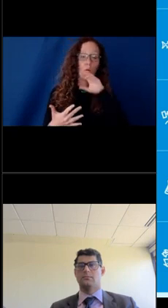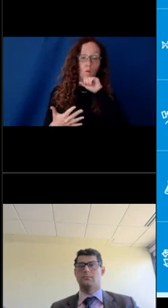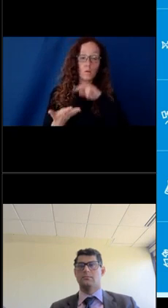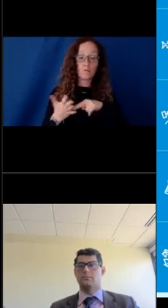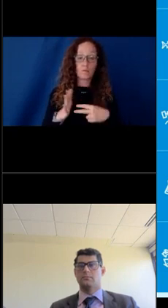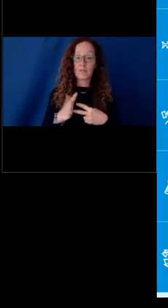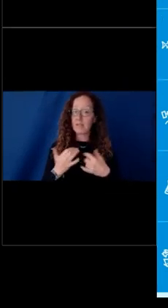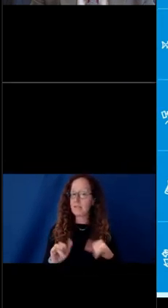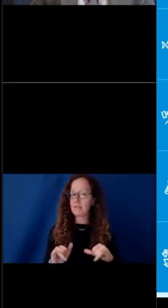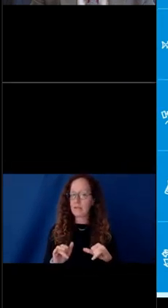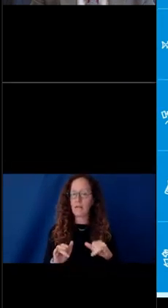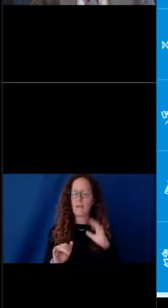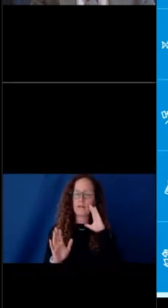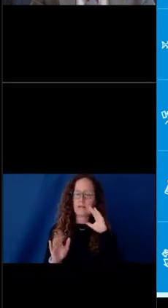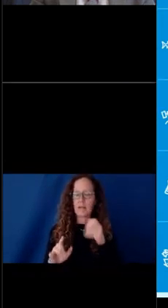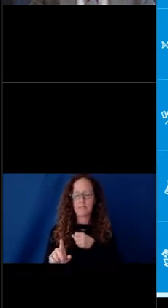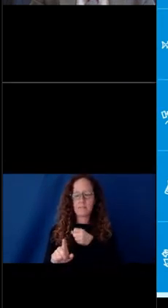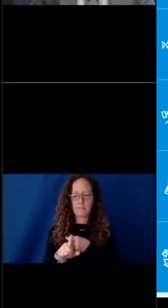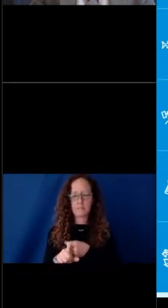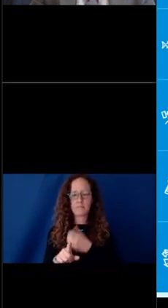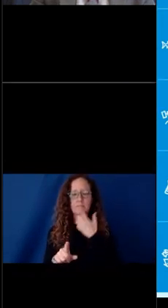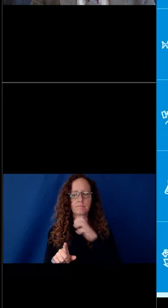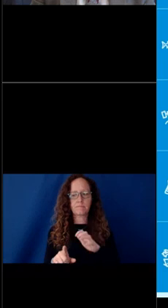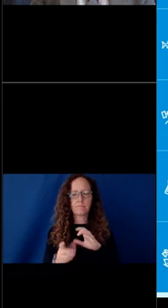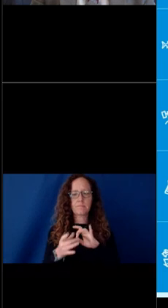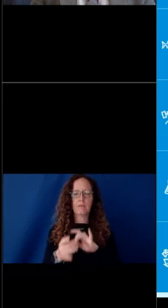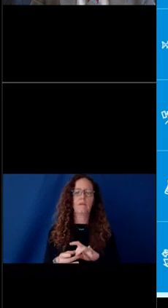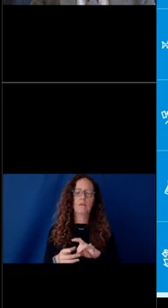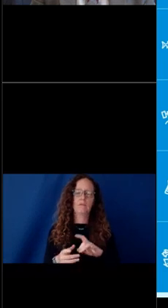especially during the heat of the day. Additionally, it's important to note that